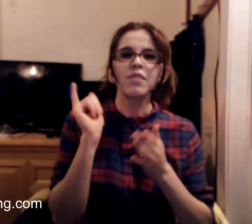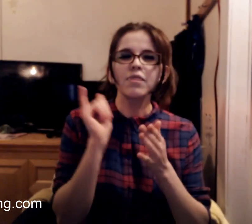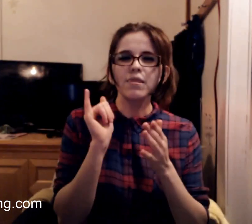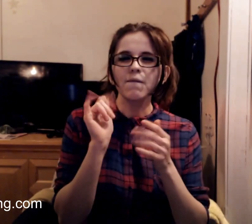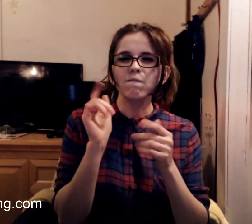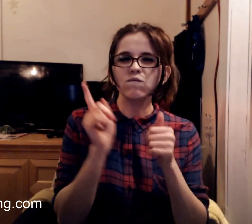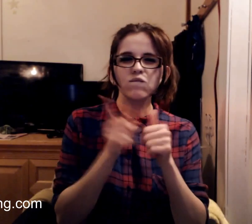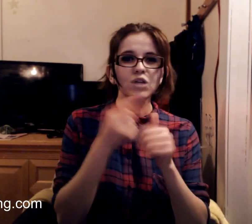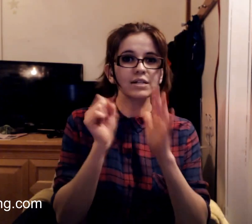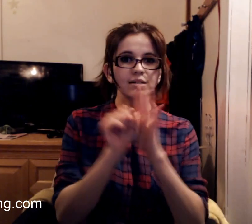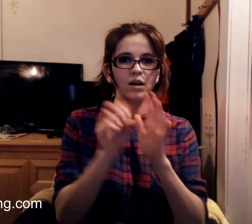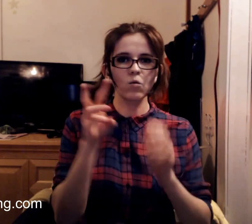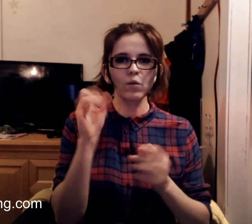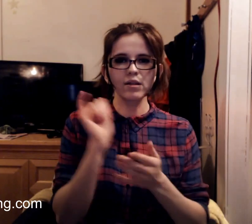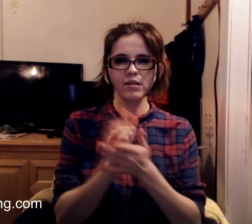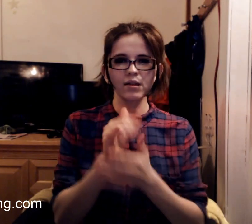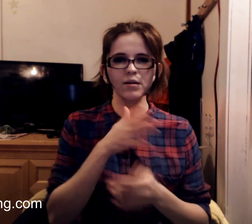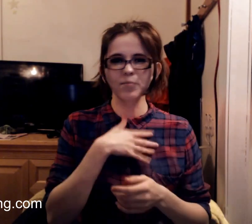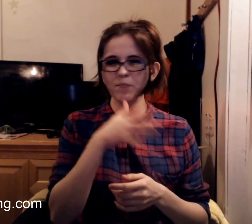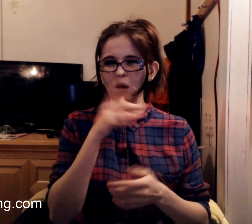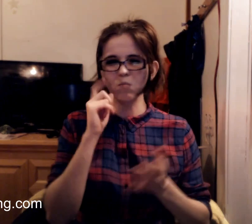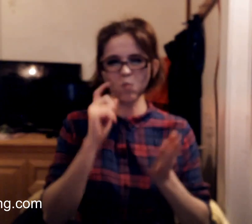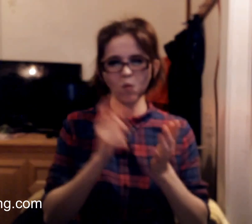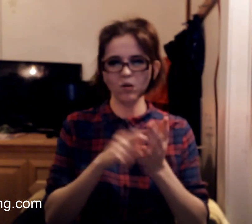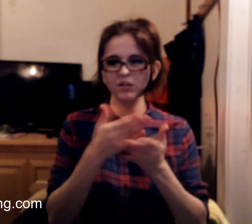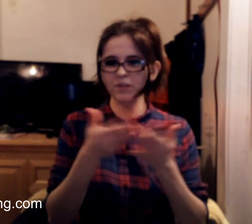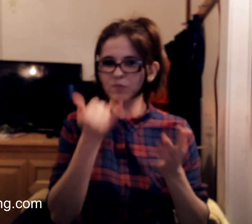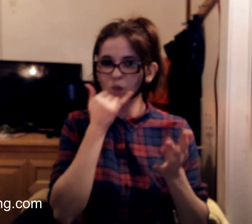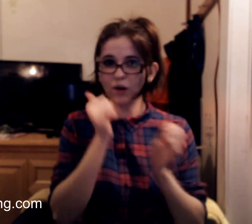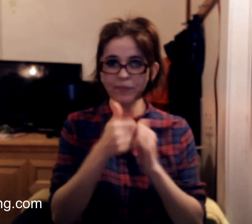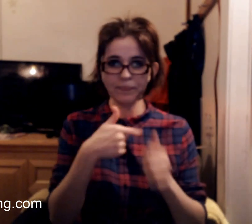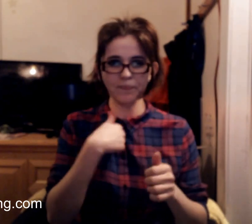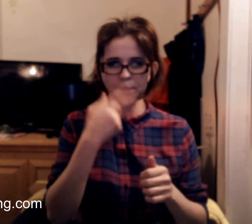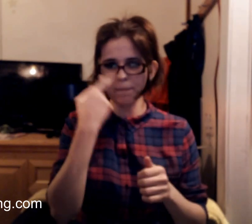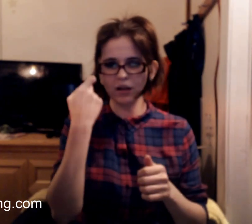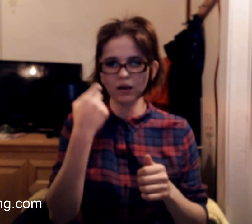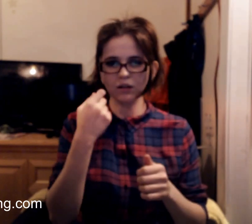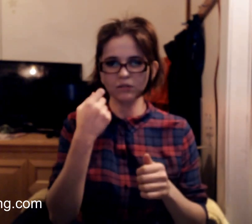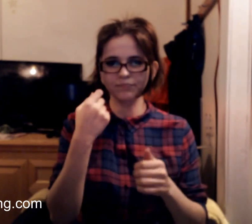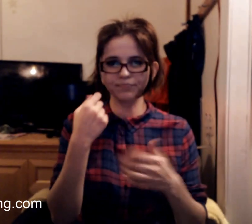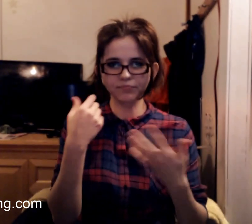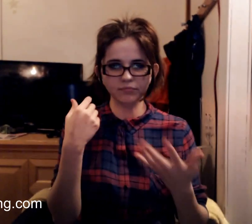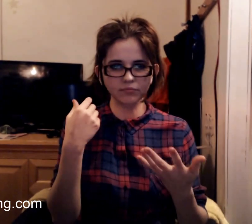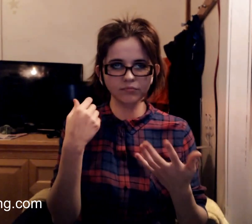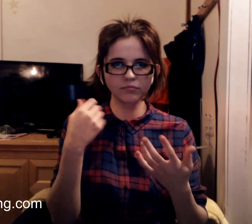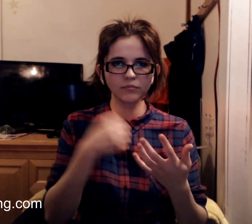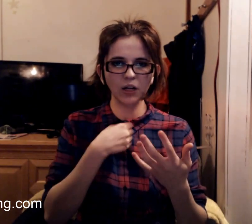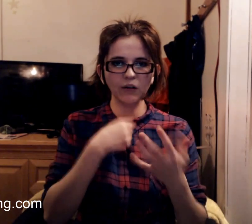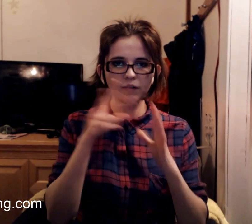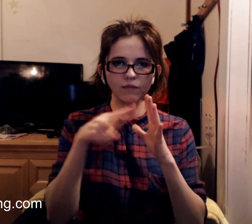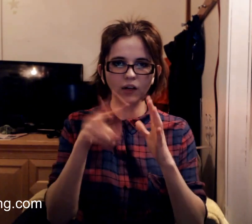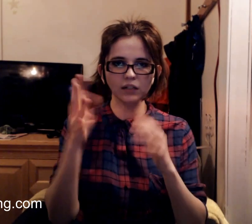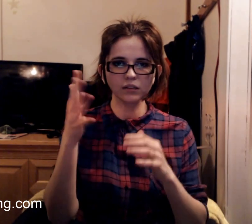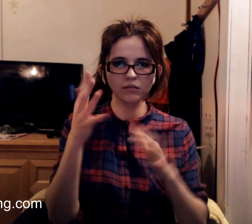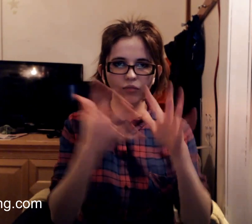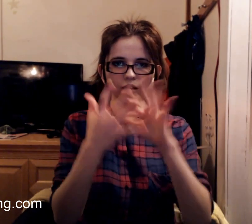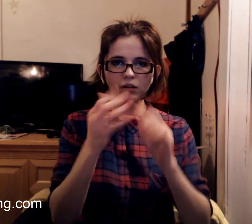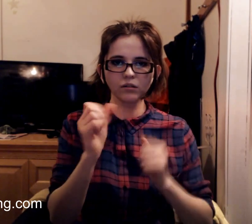The first sign was that my mother noticed there was something wrong with me because - Sorry, the video was a little blurry.